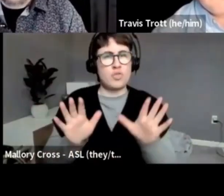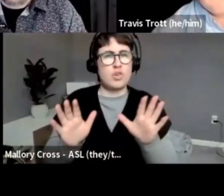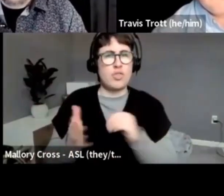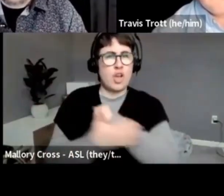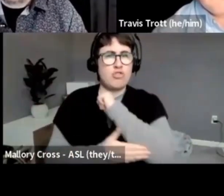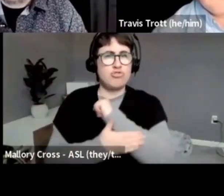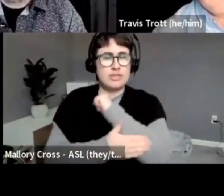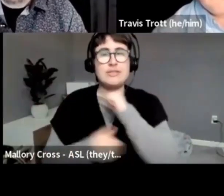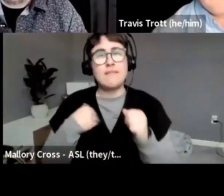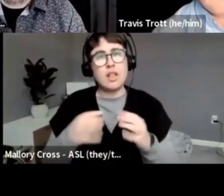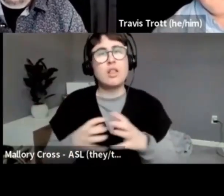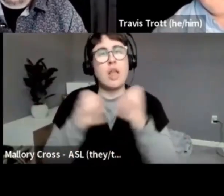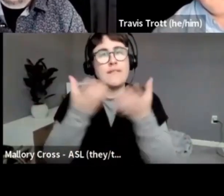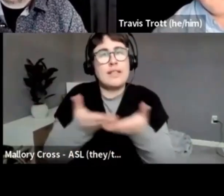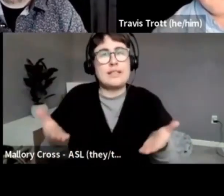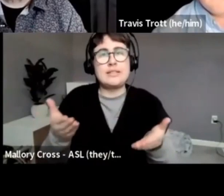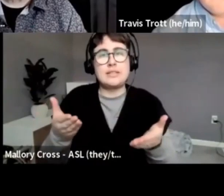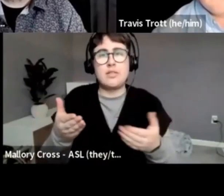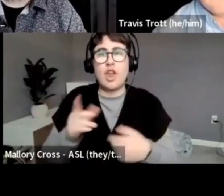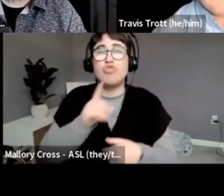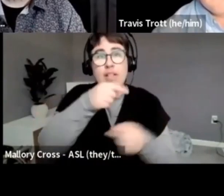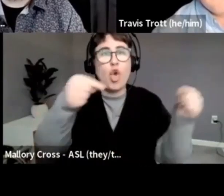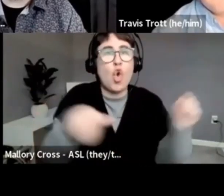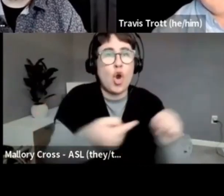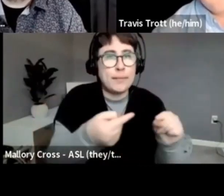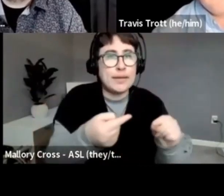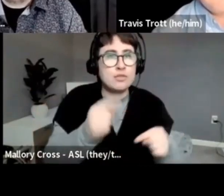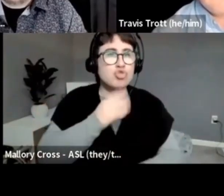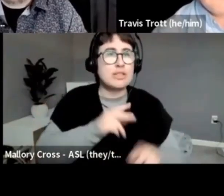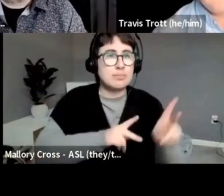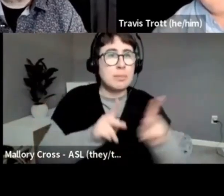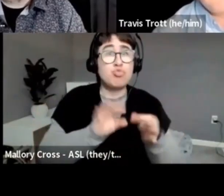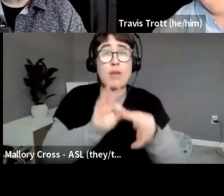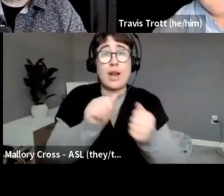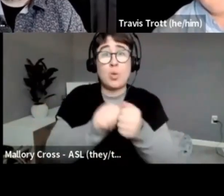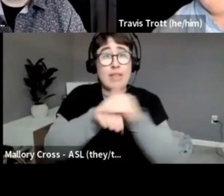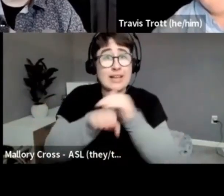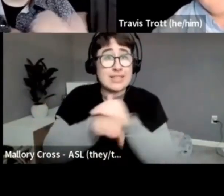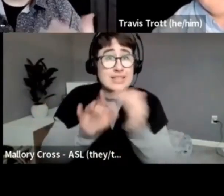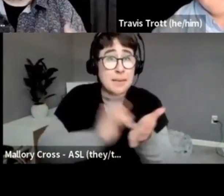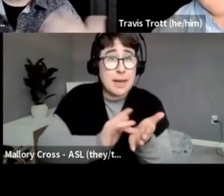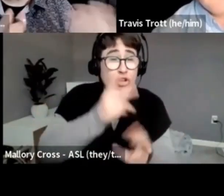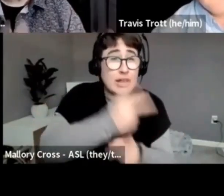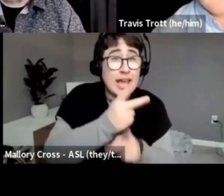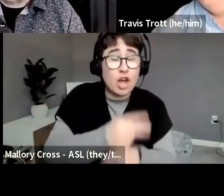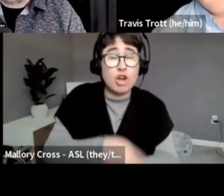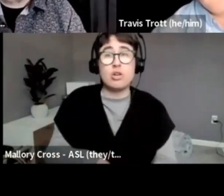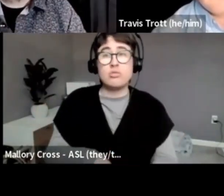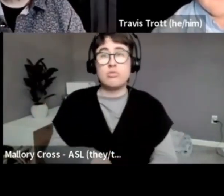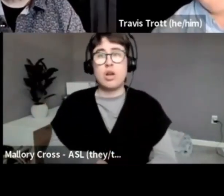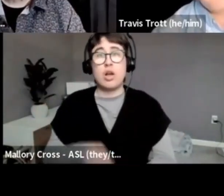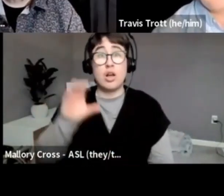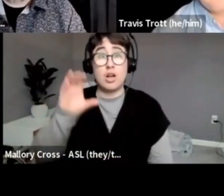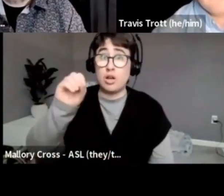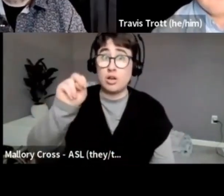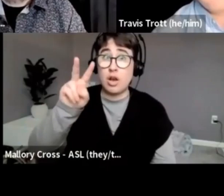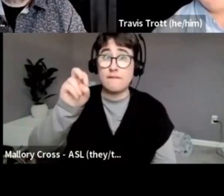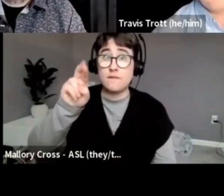that are really harming trans folks in terms of accessing medical care, conversion therapy, things coming back up.